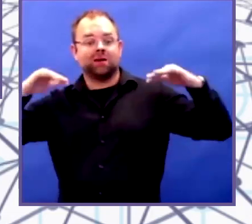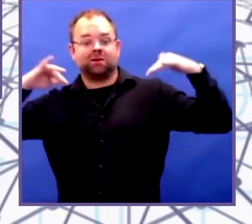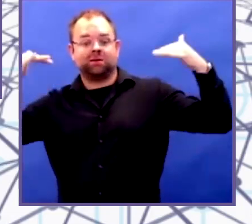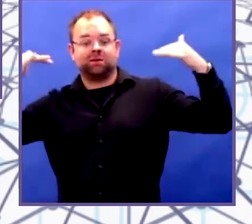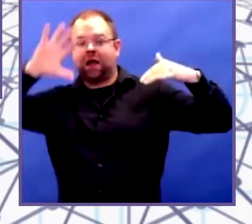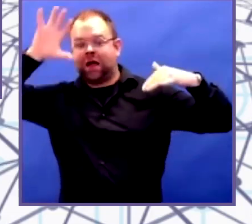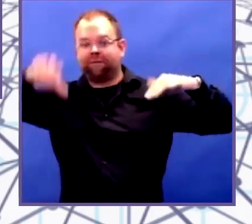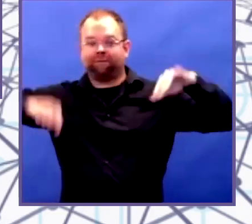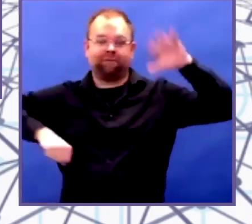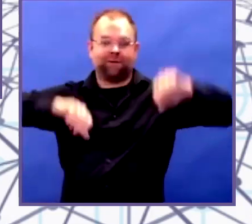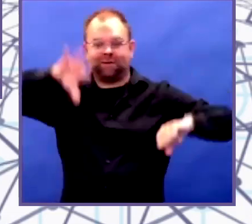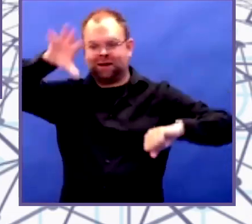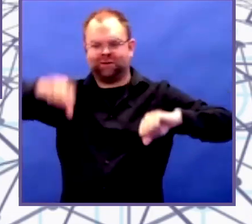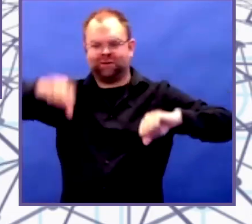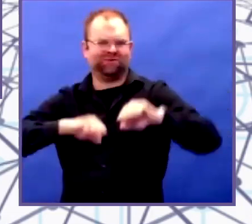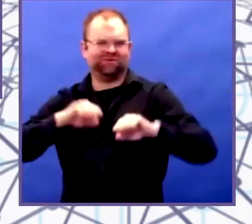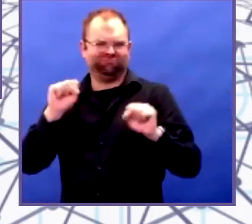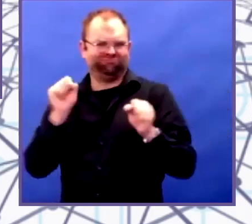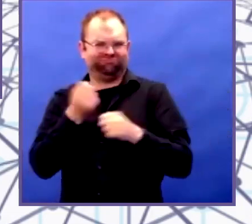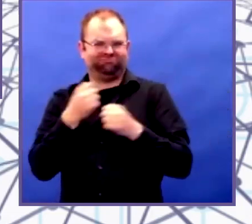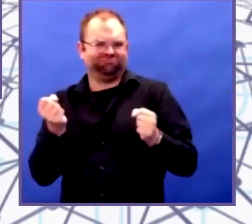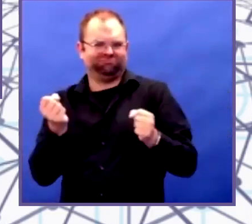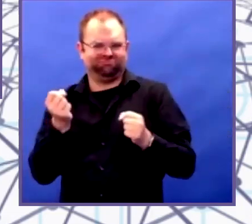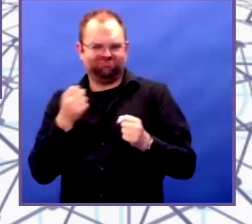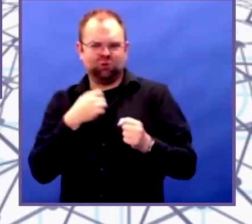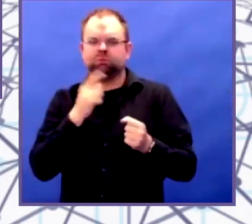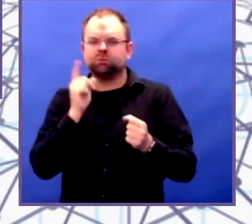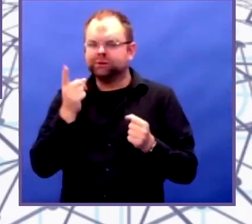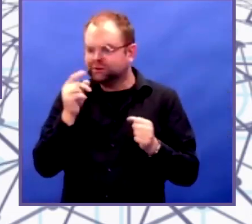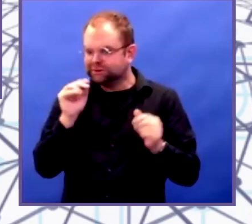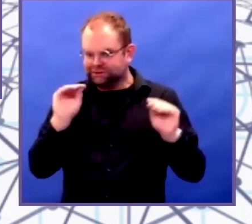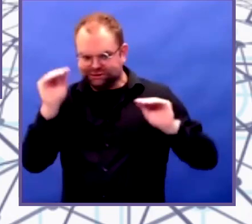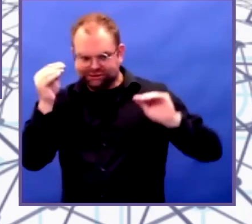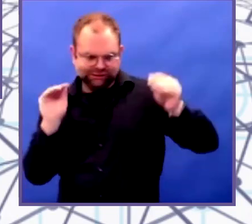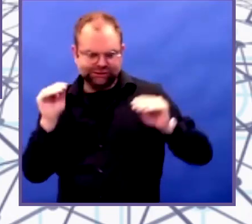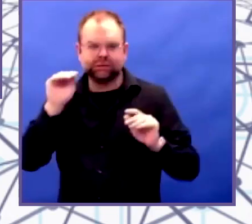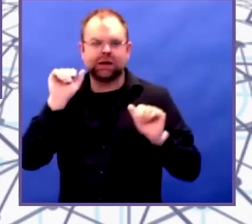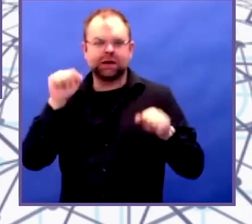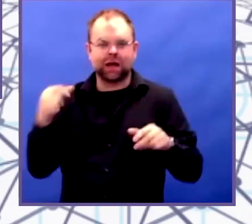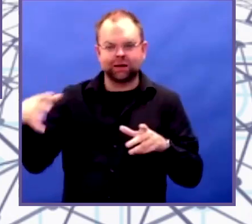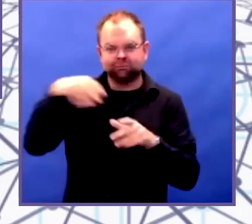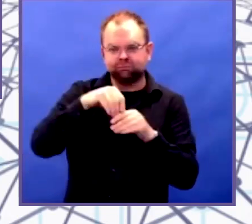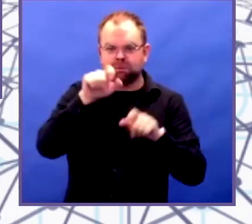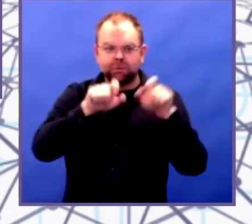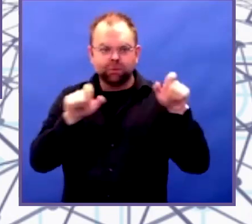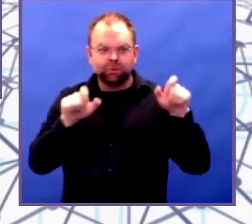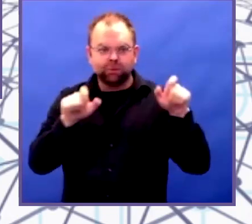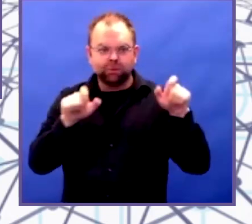medellin trying to bring people from the mountains to the centre of the valley, also inserting